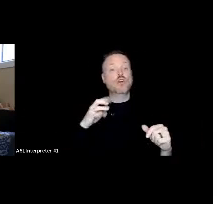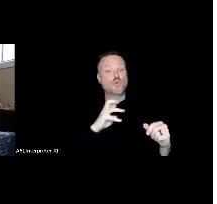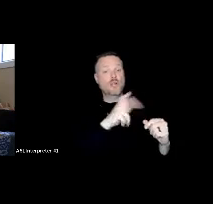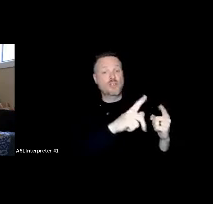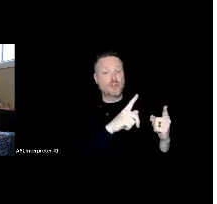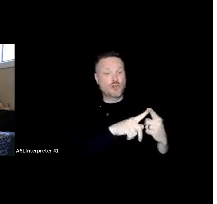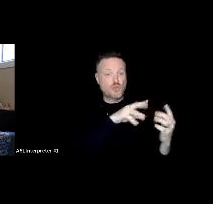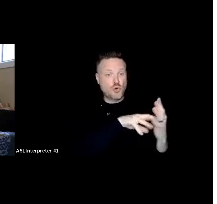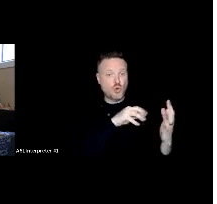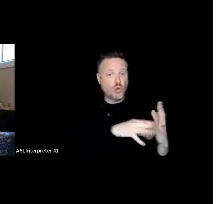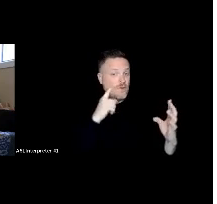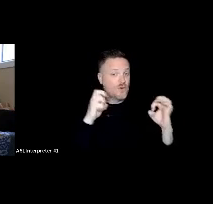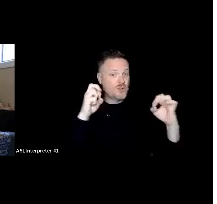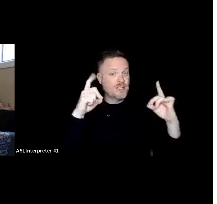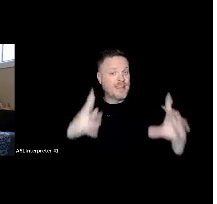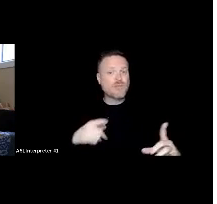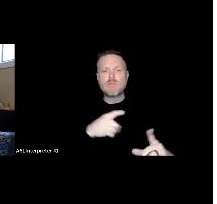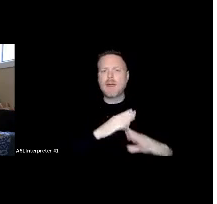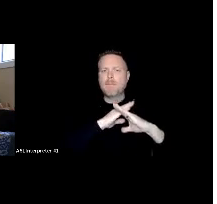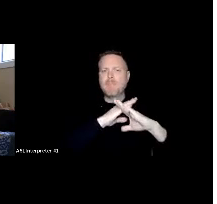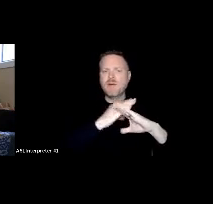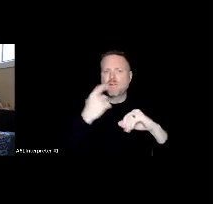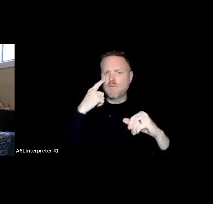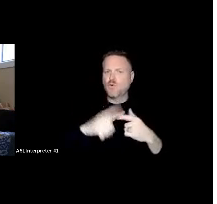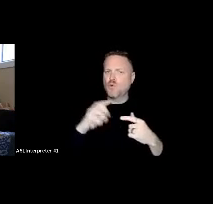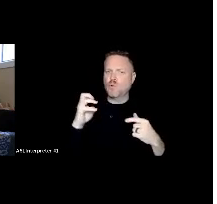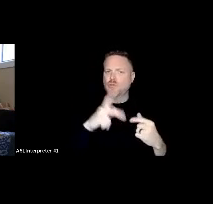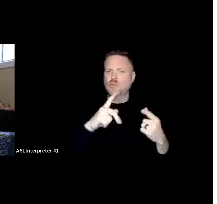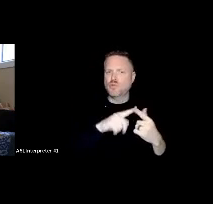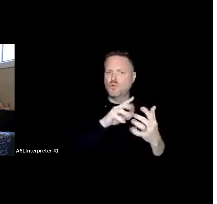Part of the return to learn program, there has not yet been